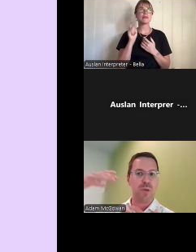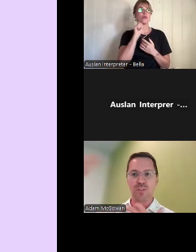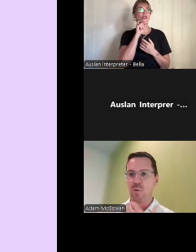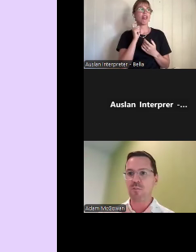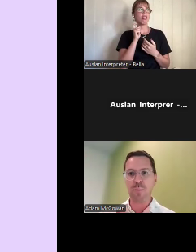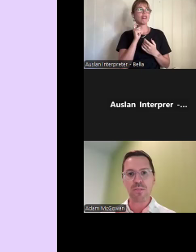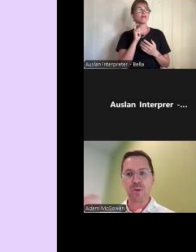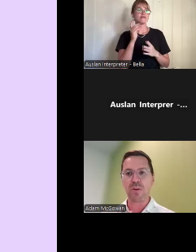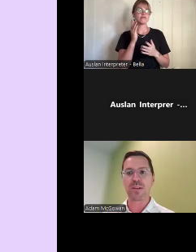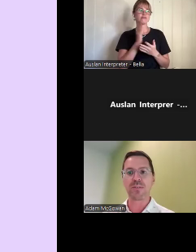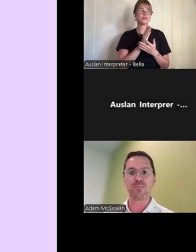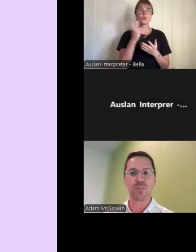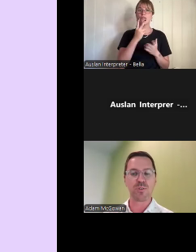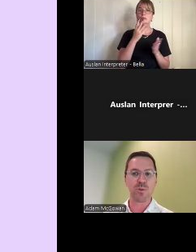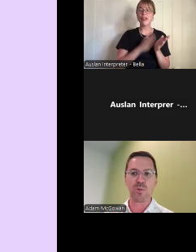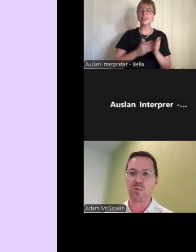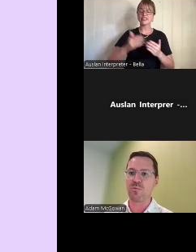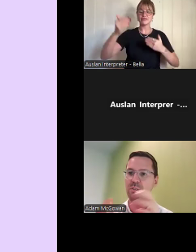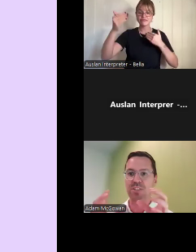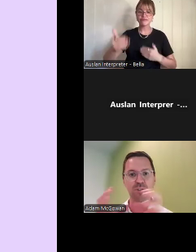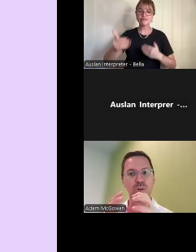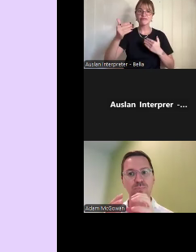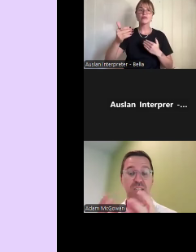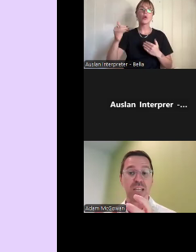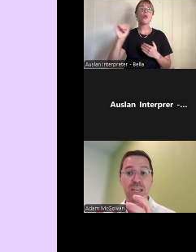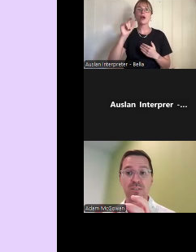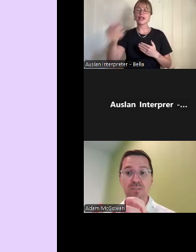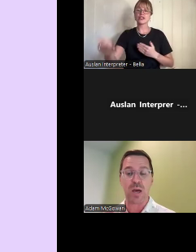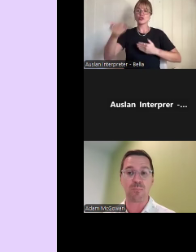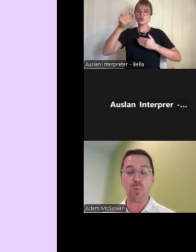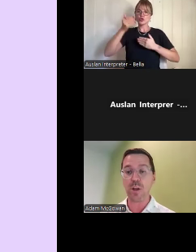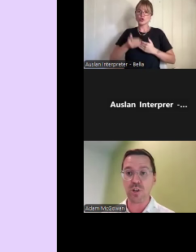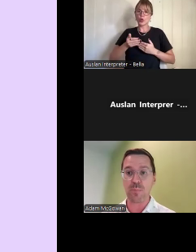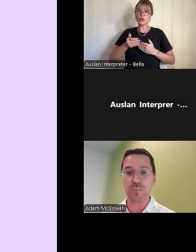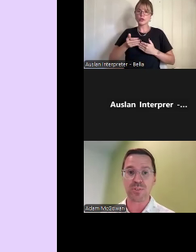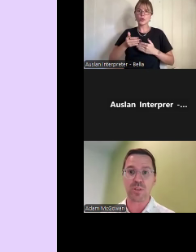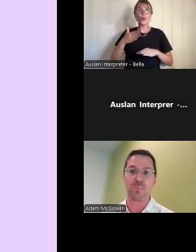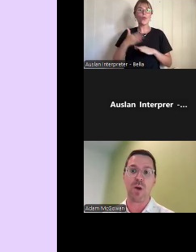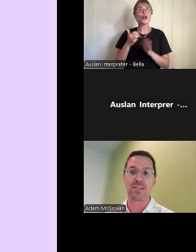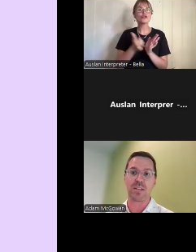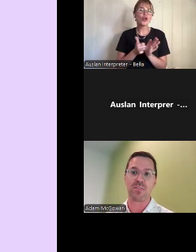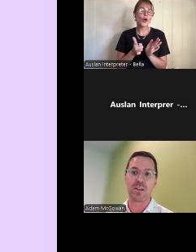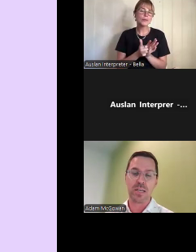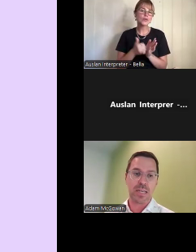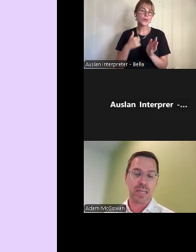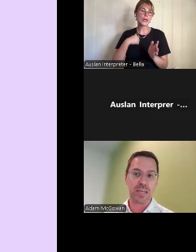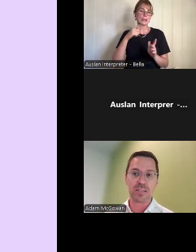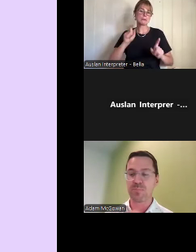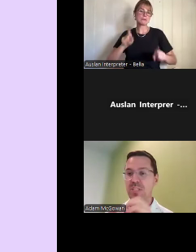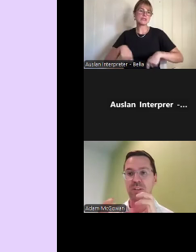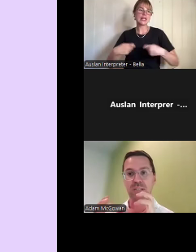a 12 month period, to very short contained workshops that we might deliver in a specific